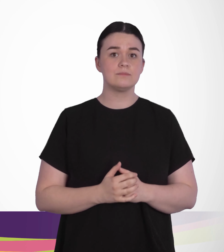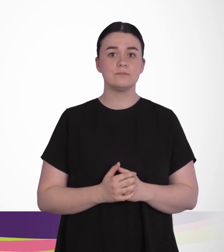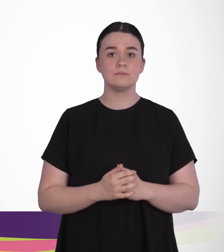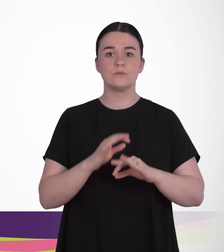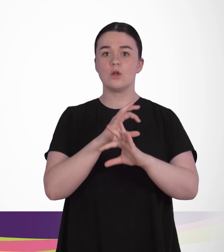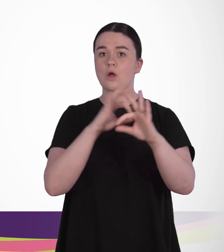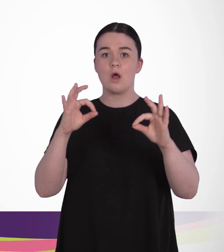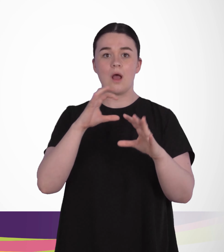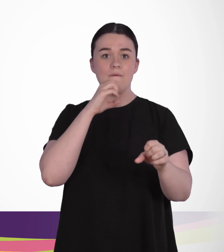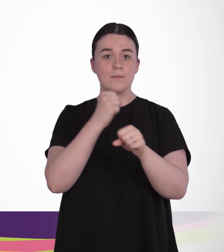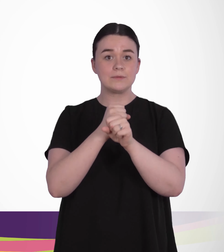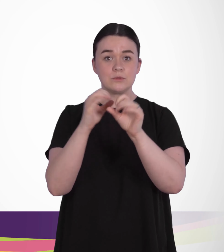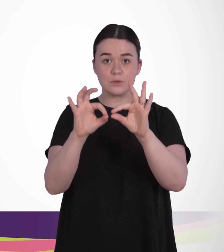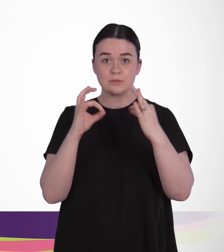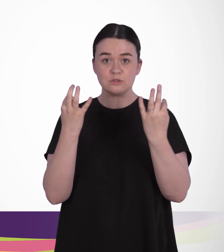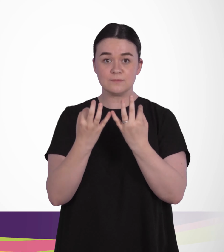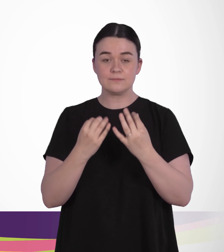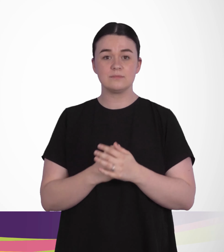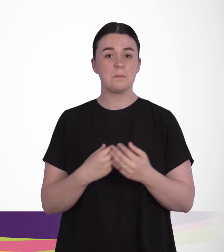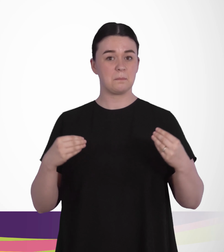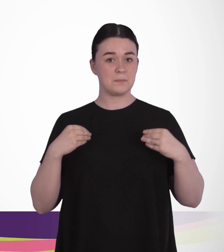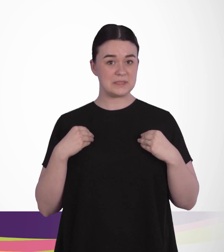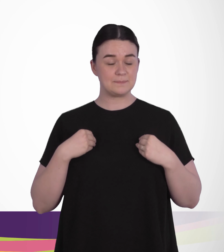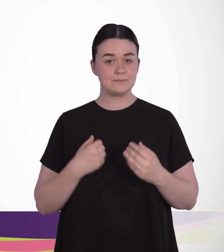non-government organisations and business.